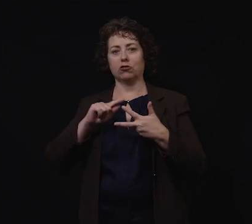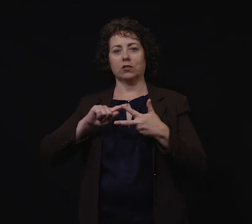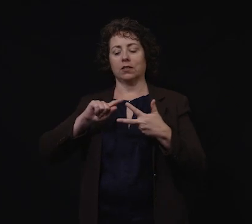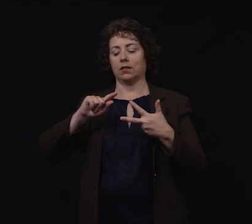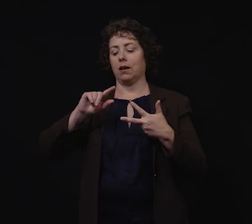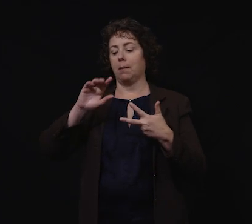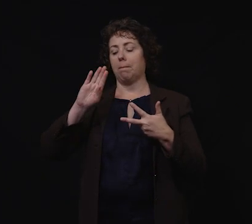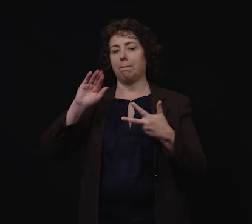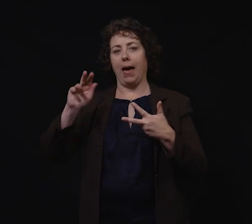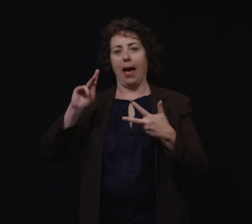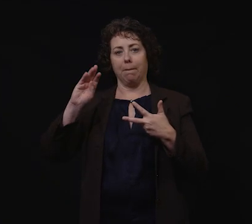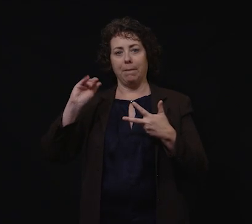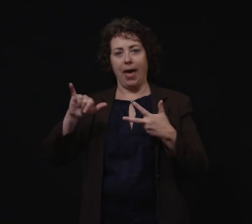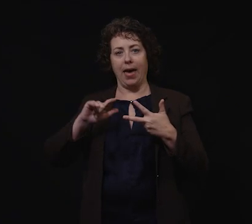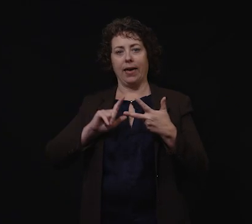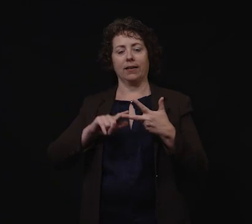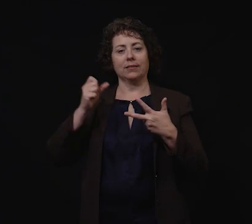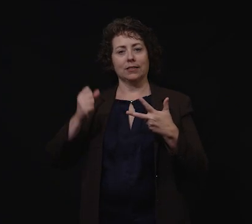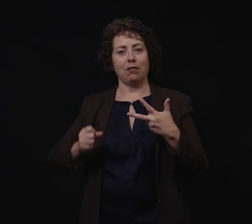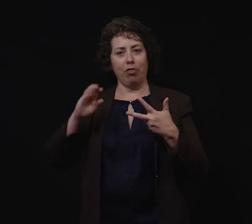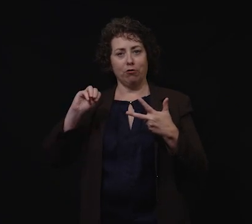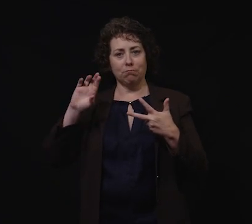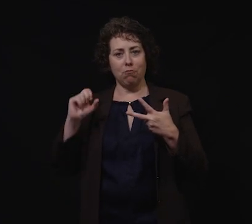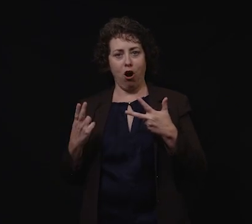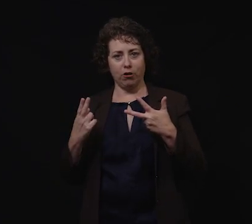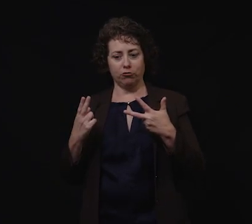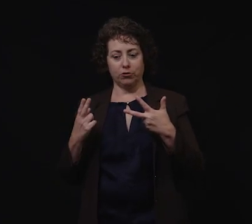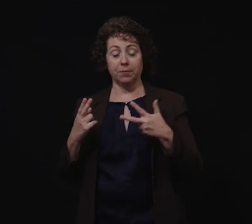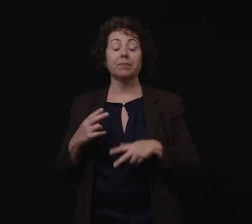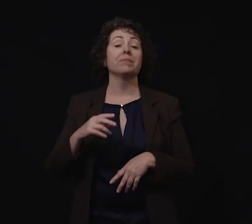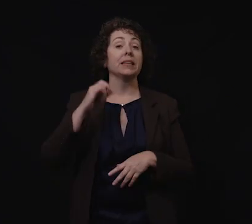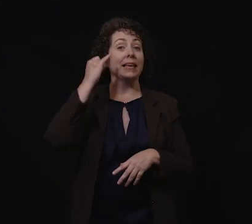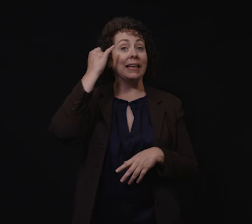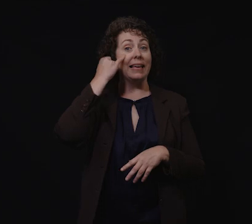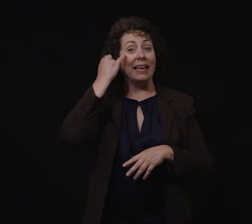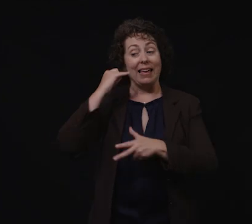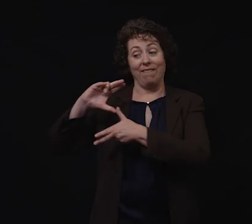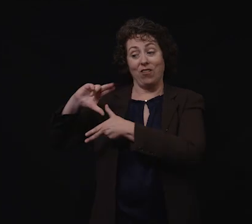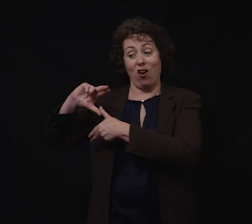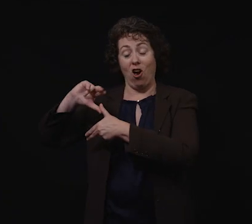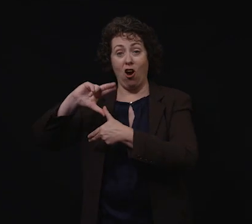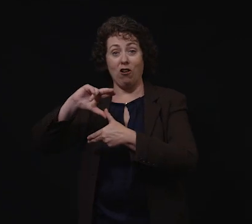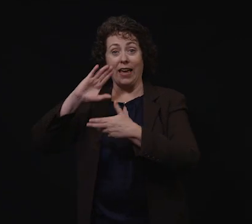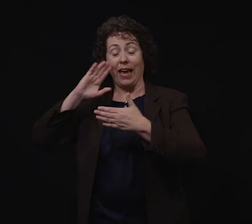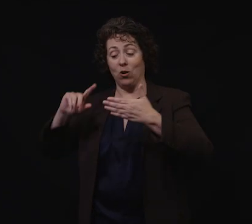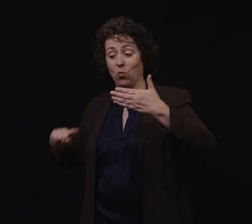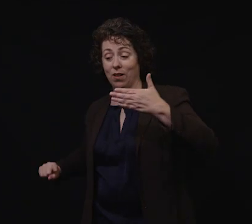In either of the two Landfall scenarios, we believe those areas will be in